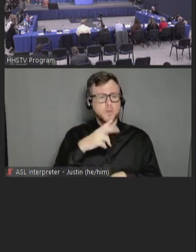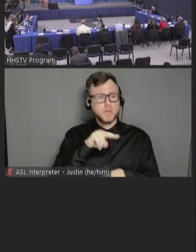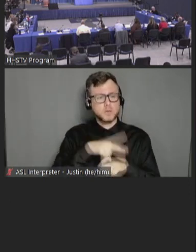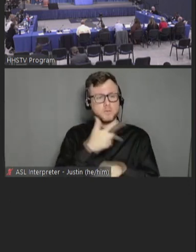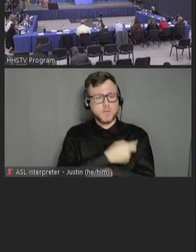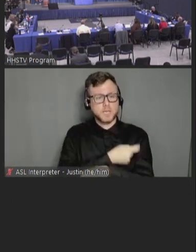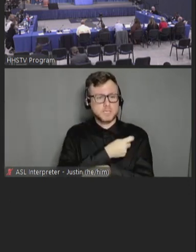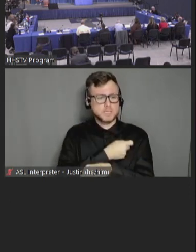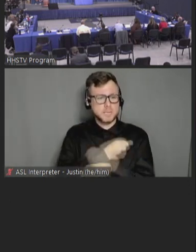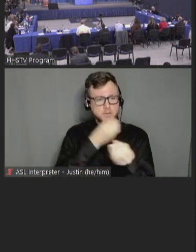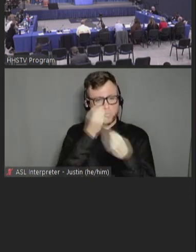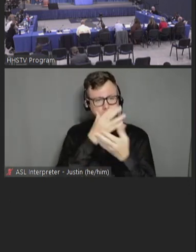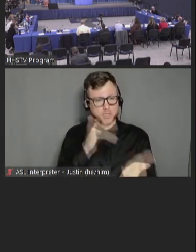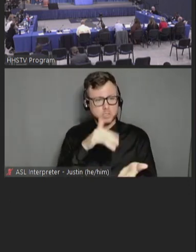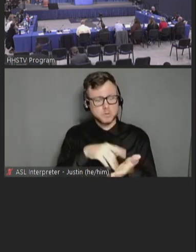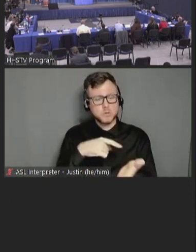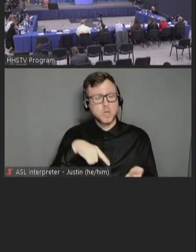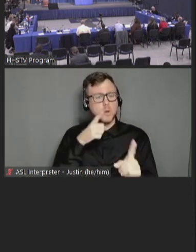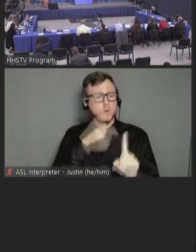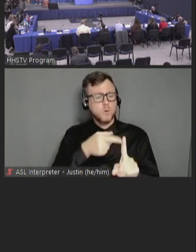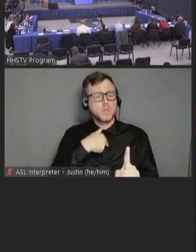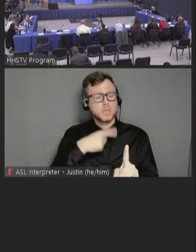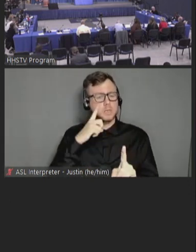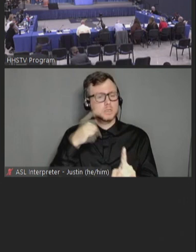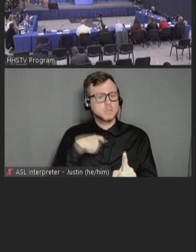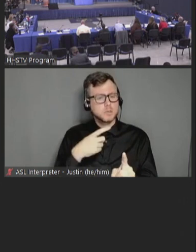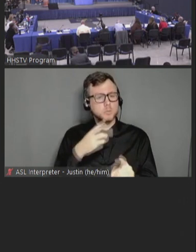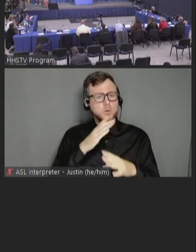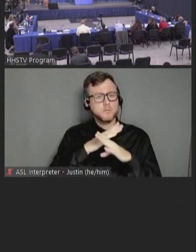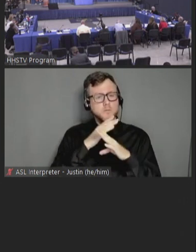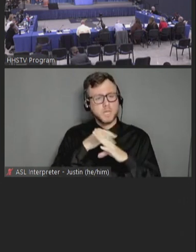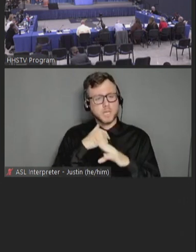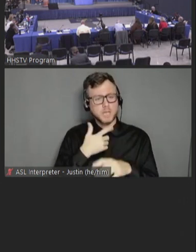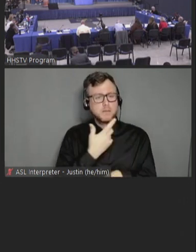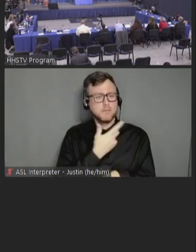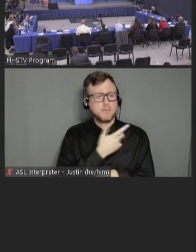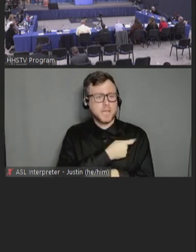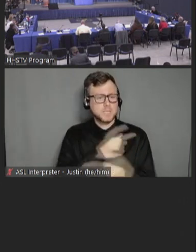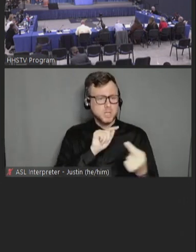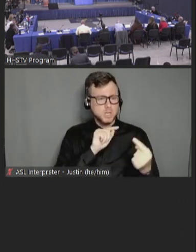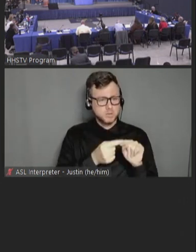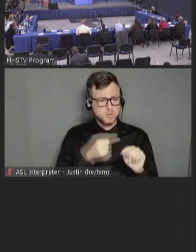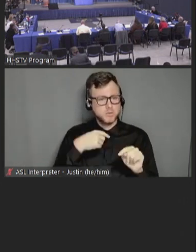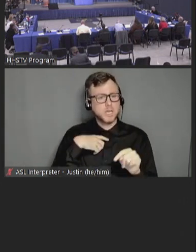Our mission is to prevent vaccine injury and death through public education and to defend